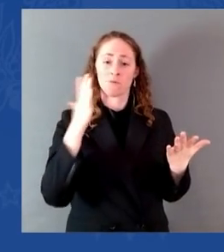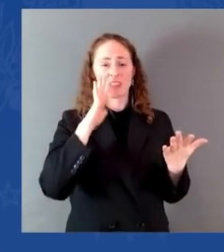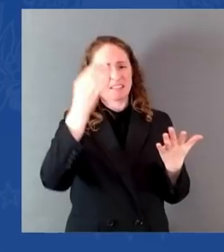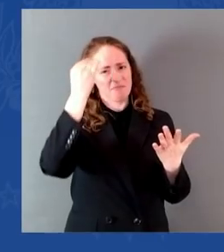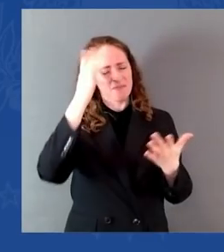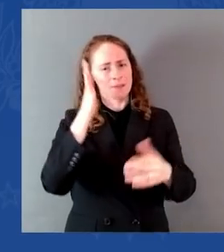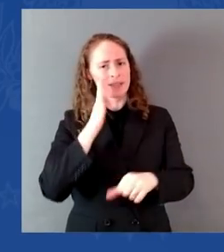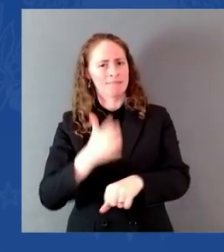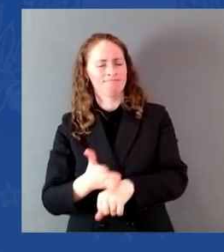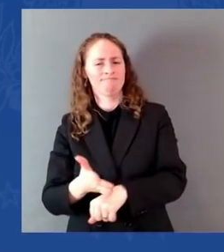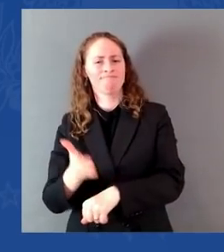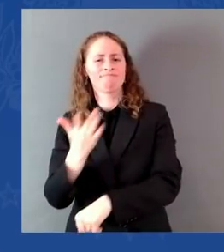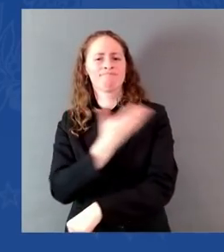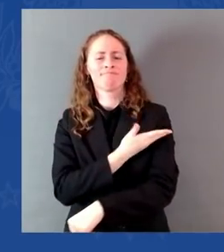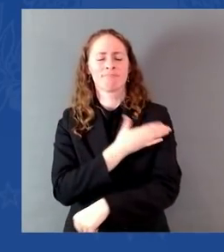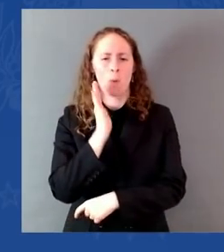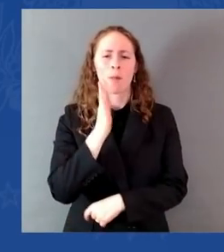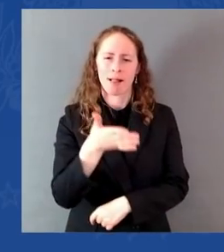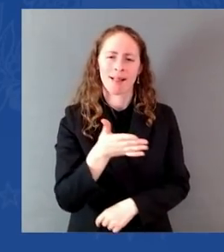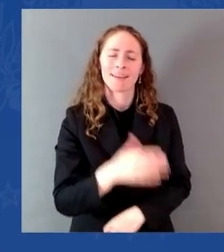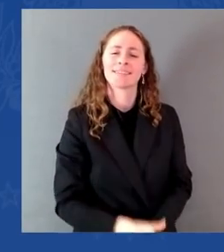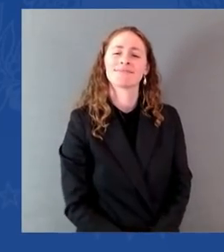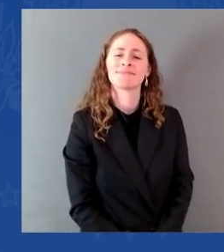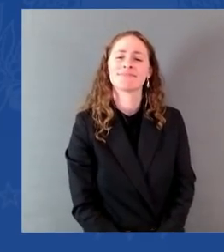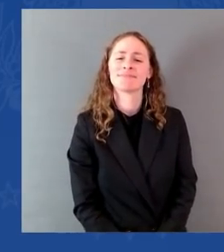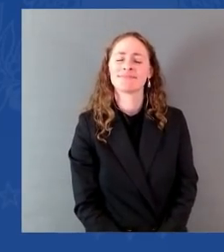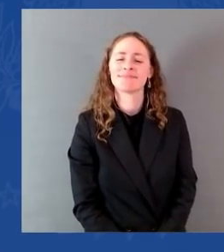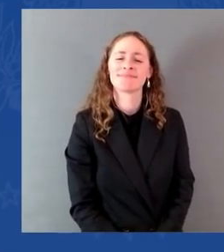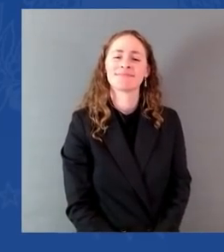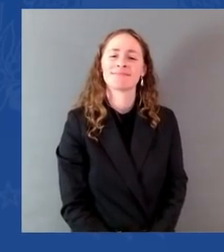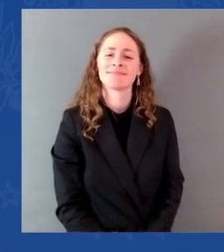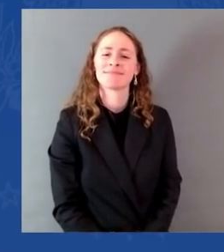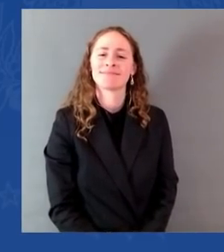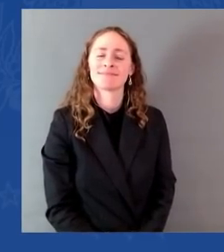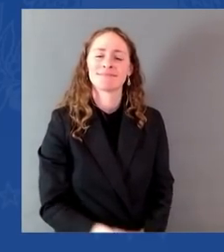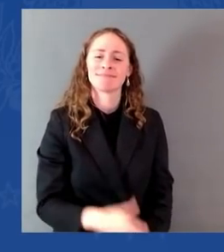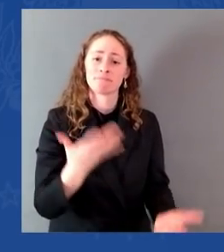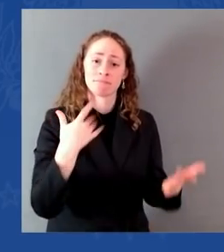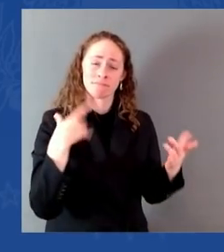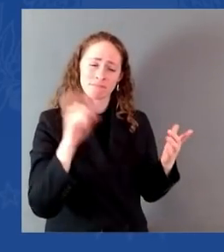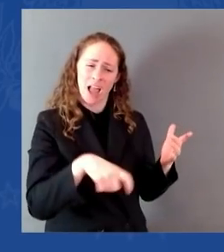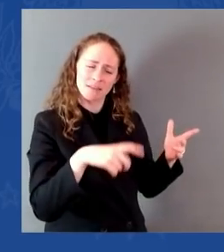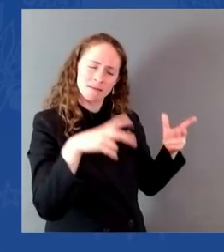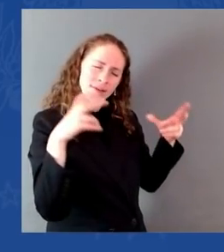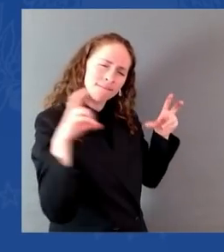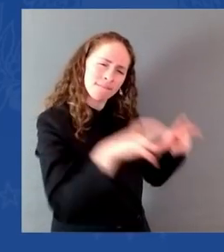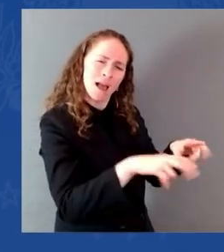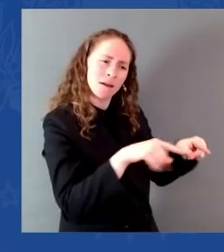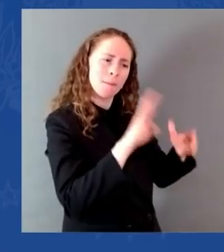Ninety-five percent of the jobs created in the infrastructure bill don't require a college education.